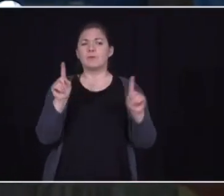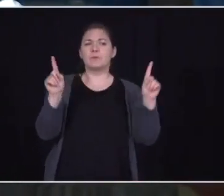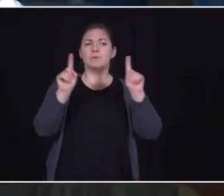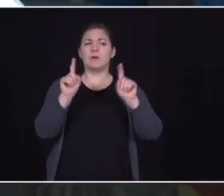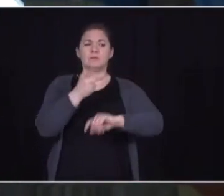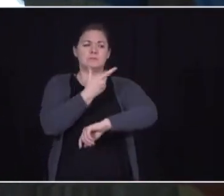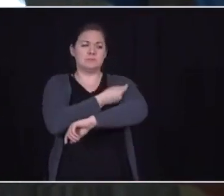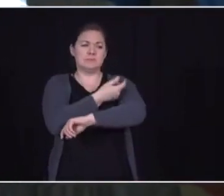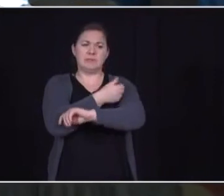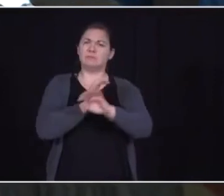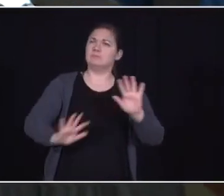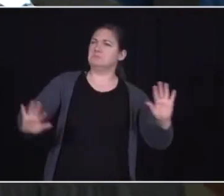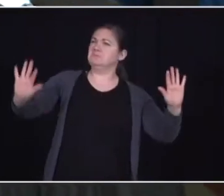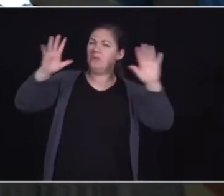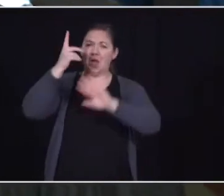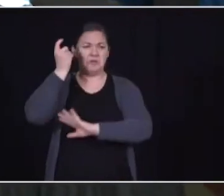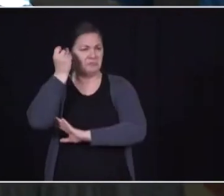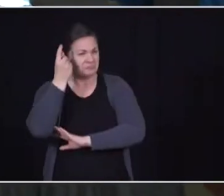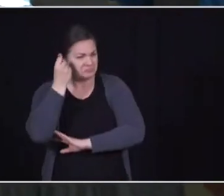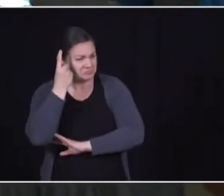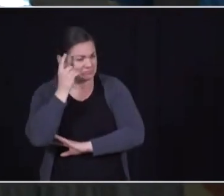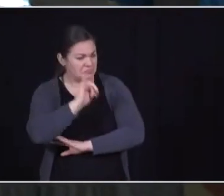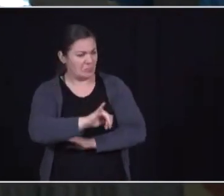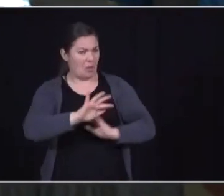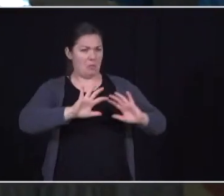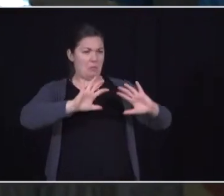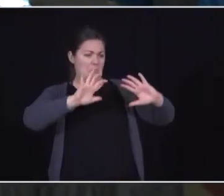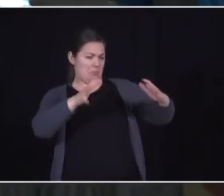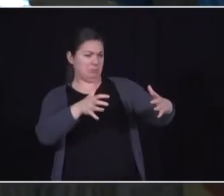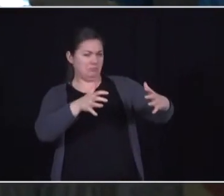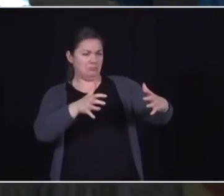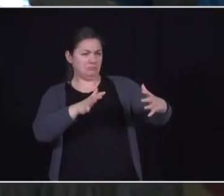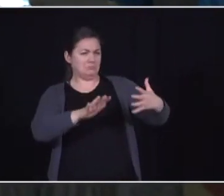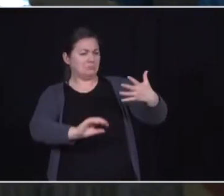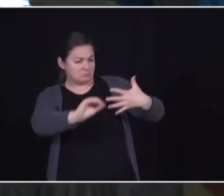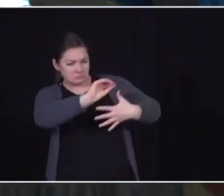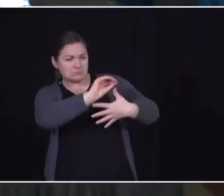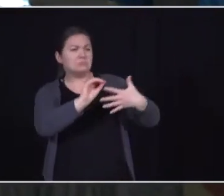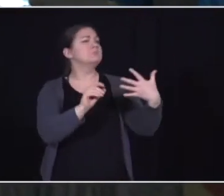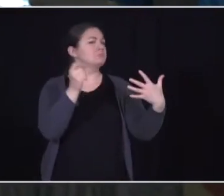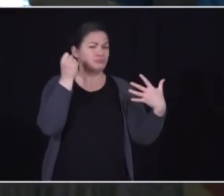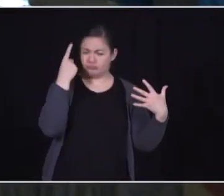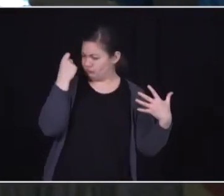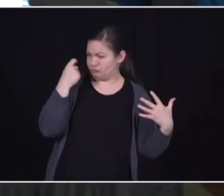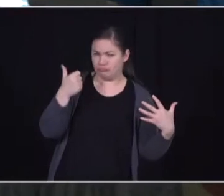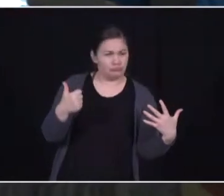So were getting right to those who are needing it the most as quickly as possible. DUC next question?